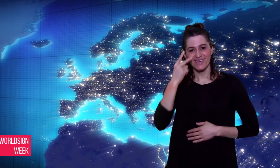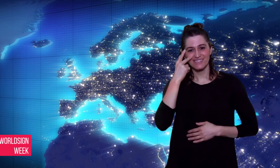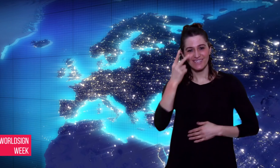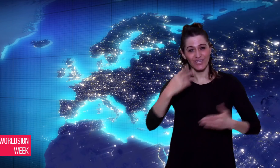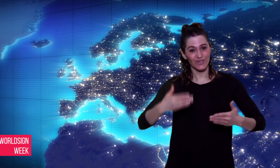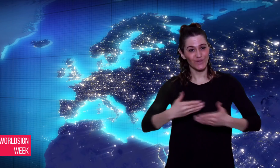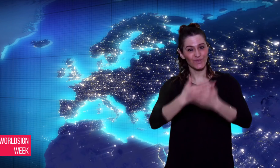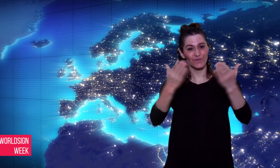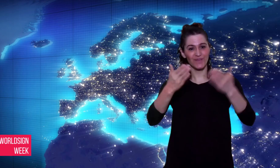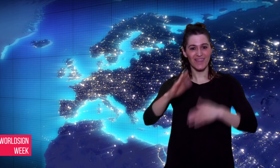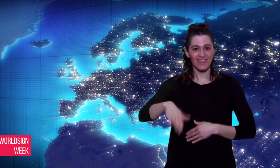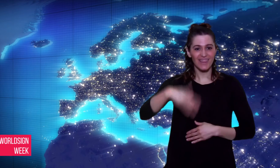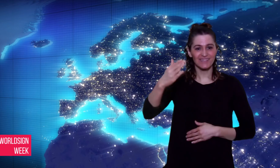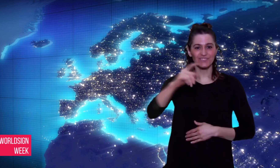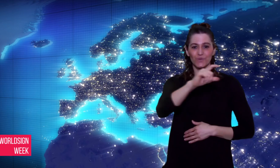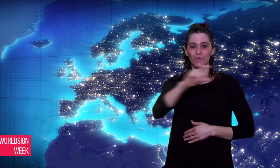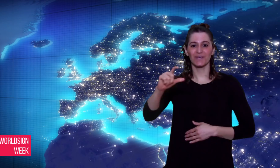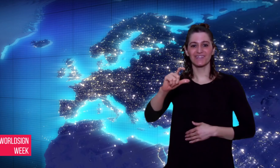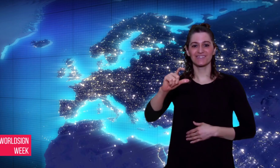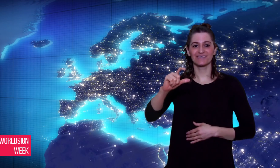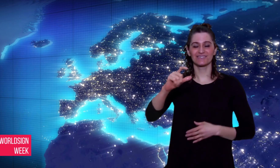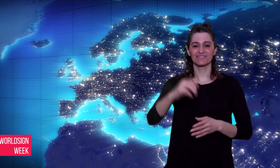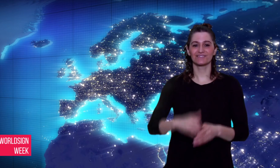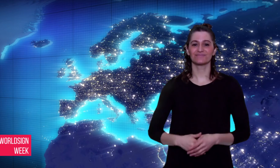See you next week.